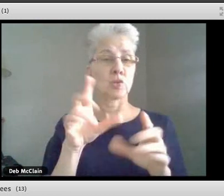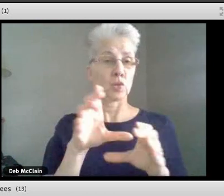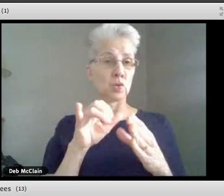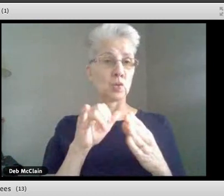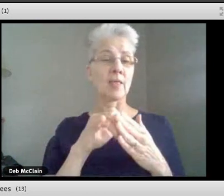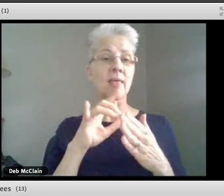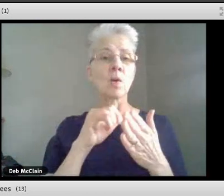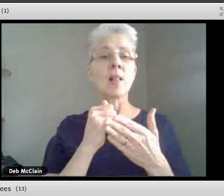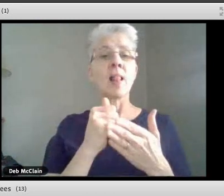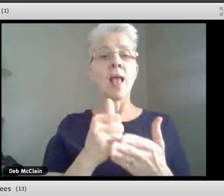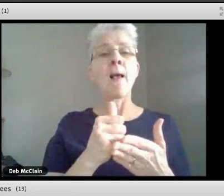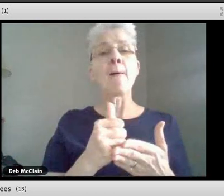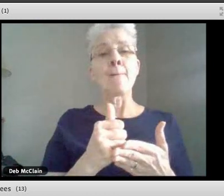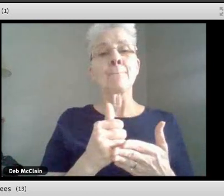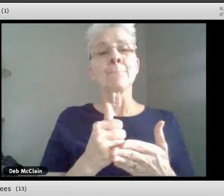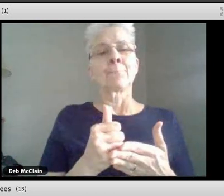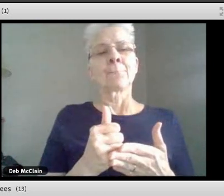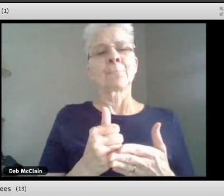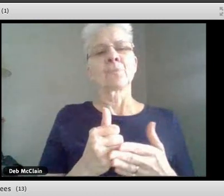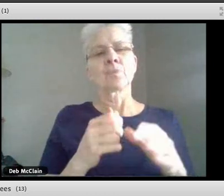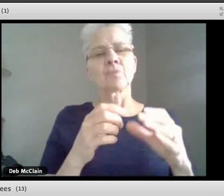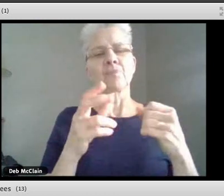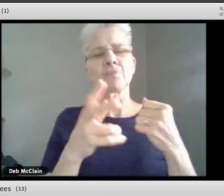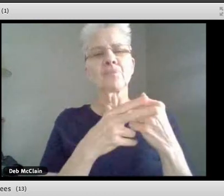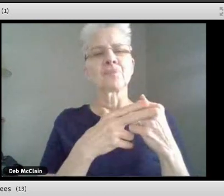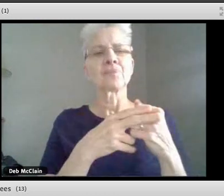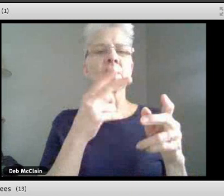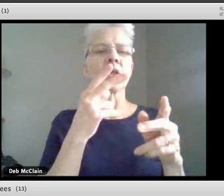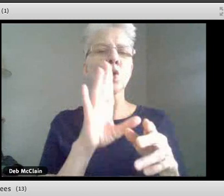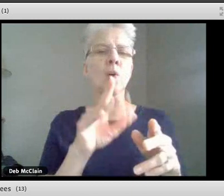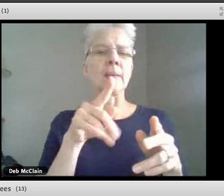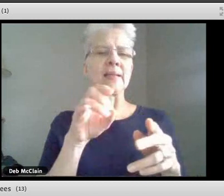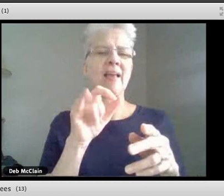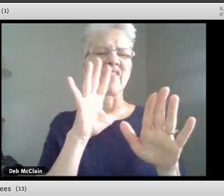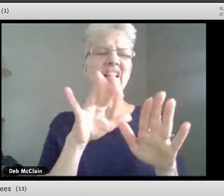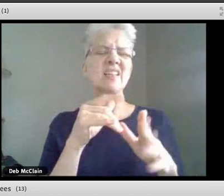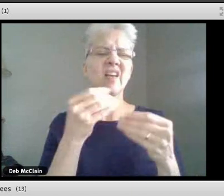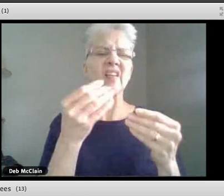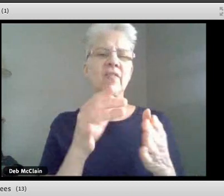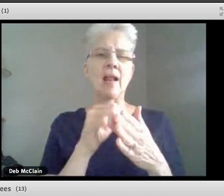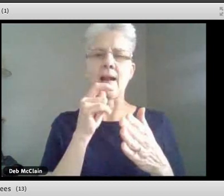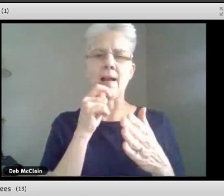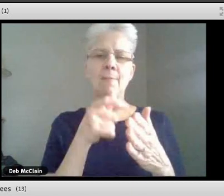that are fantastic, and I'll get to that. I'm not going to go into it in detail, but I think it might be helpful for you.